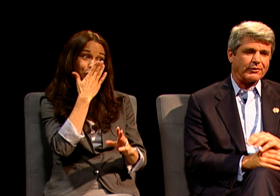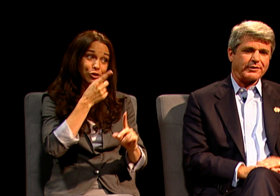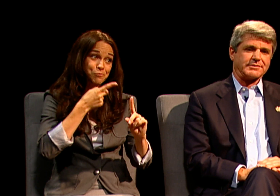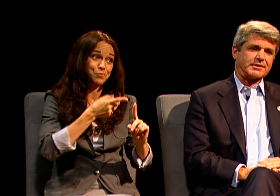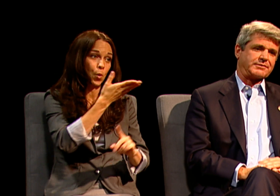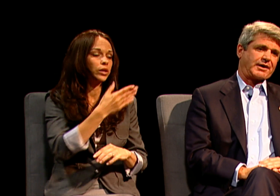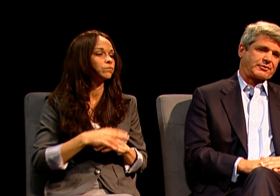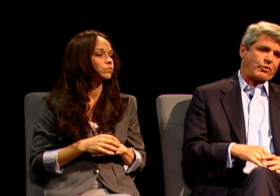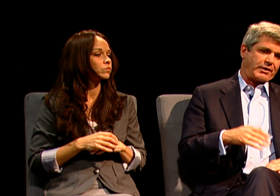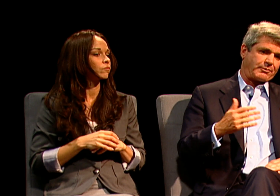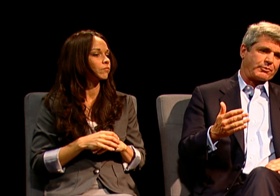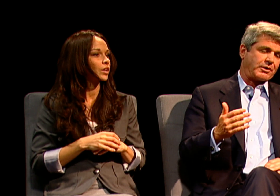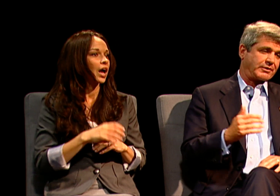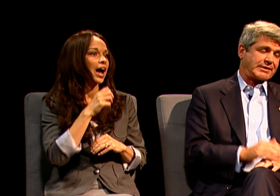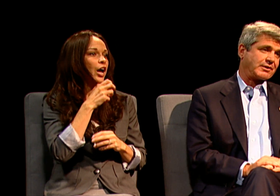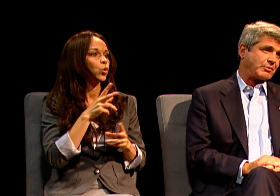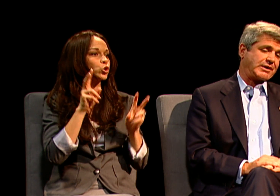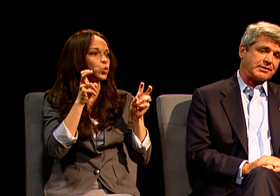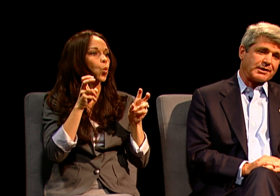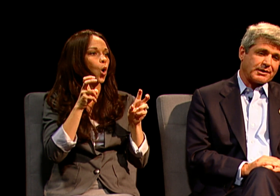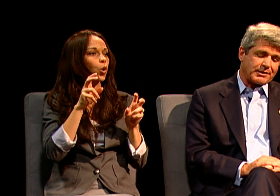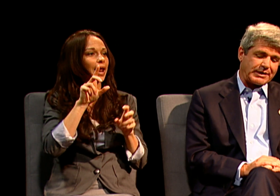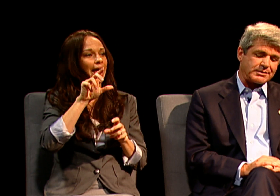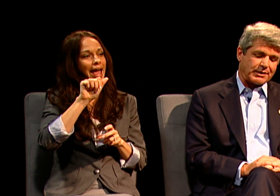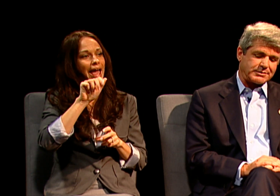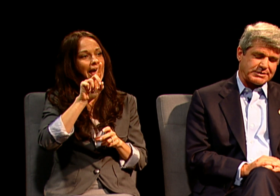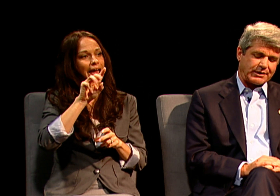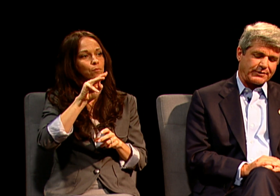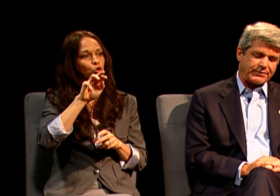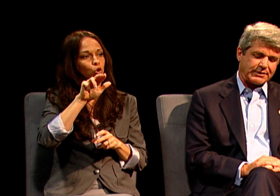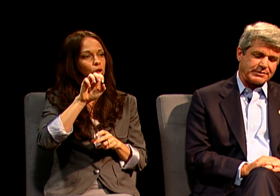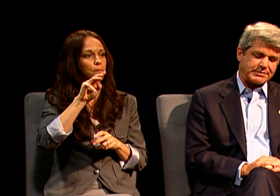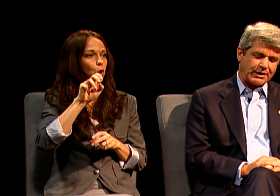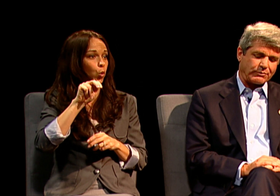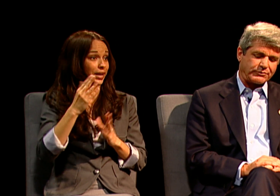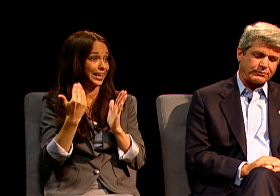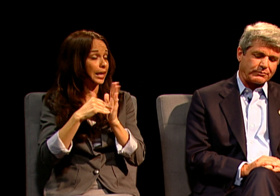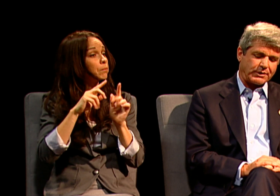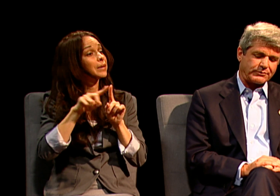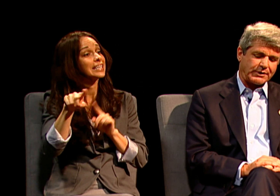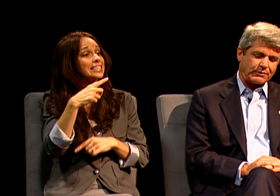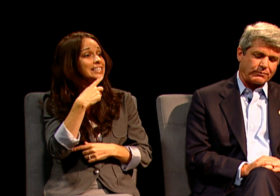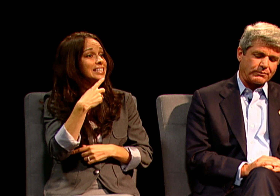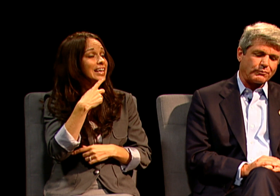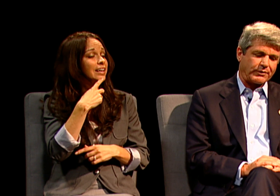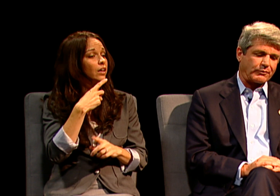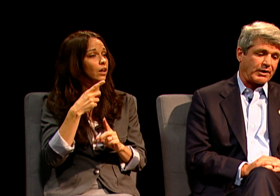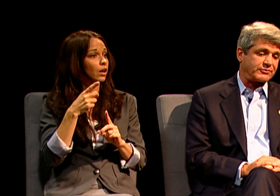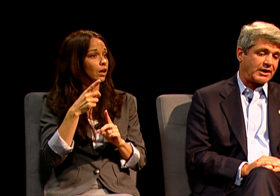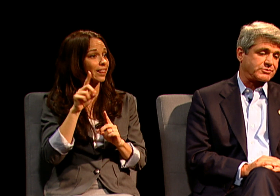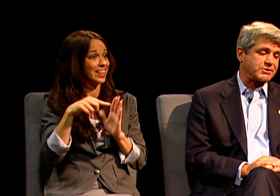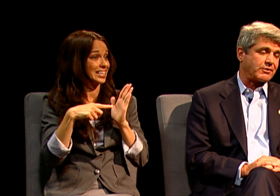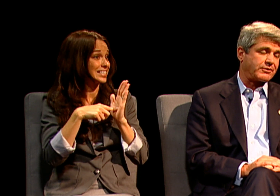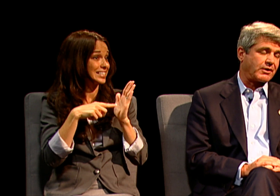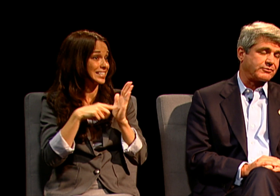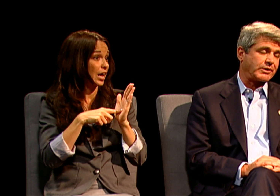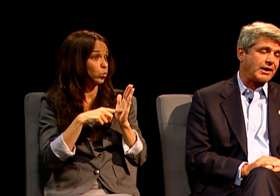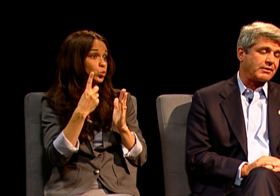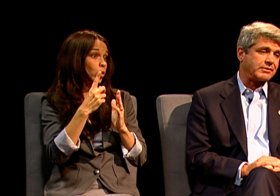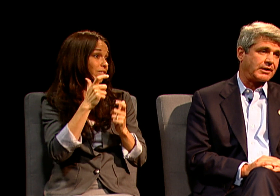I KNOW THAT NOT TO QUOTE ADMIRAL MULLEN AGAIN BUT HE HAS STATED THAT THE DEBT WAS ONE OF THE GREATEST NATIONAL SECURITY THREATS THAT WE HAVE.